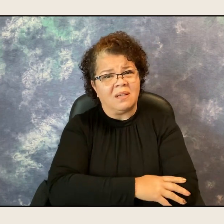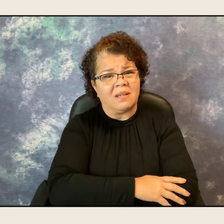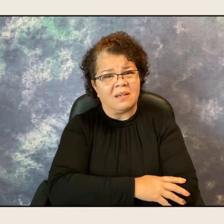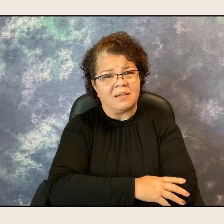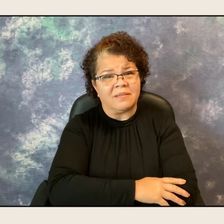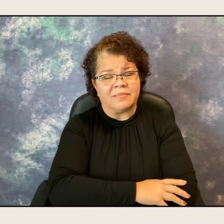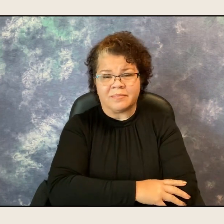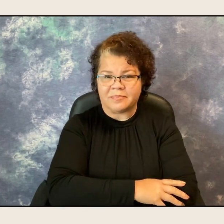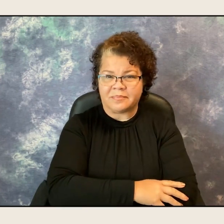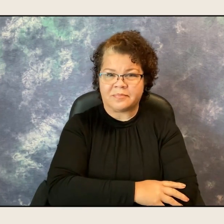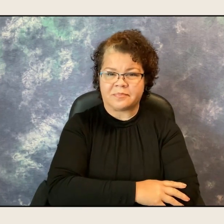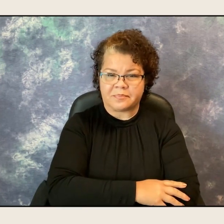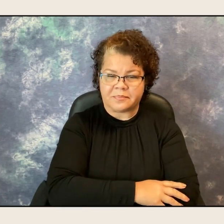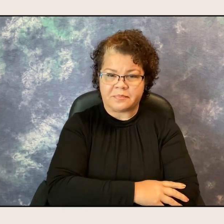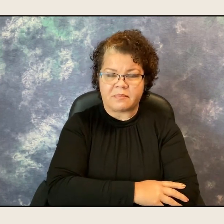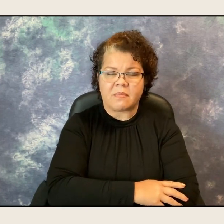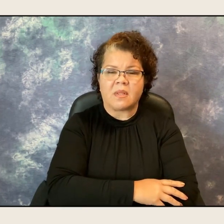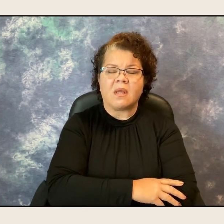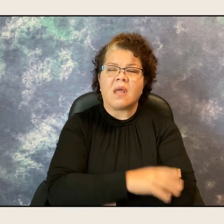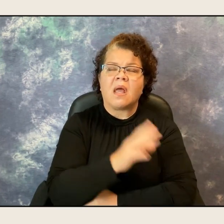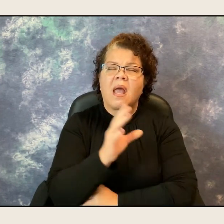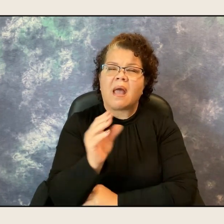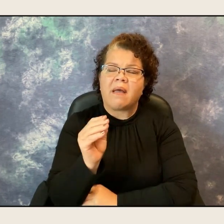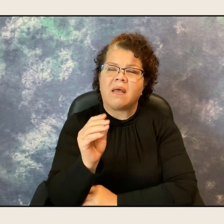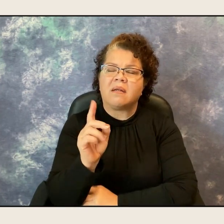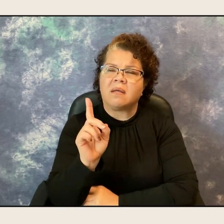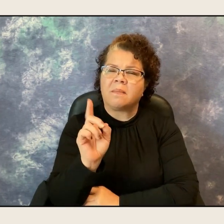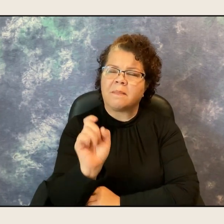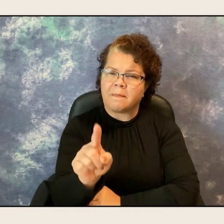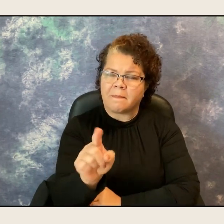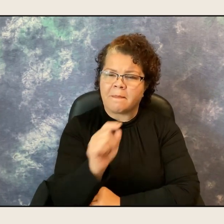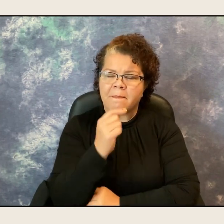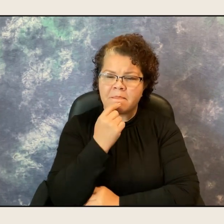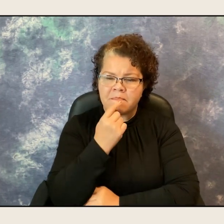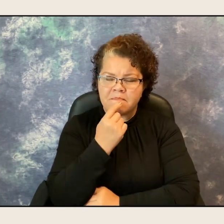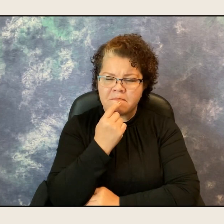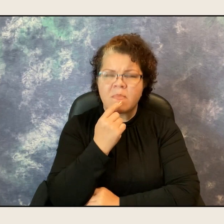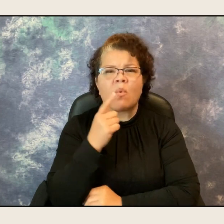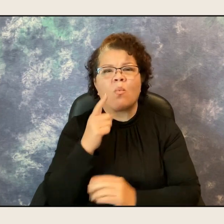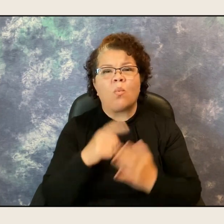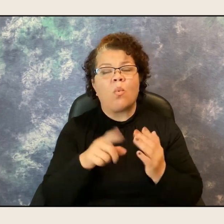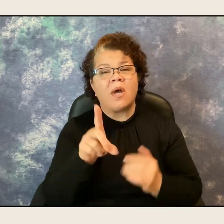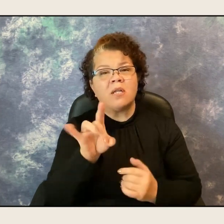And what do you think are some projects that you all find interesting,